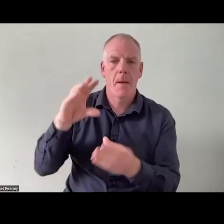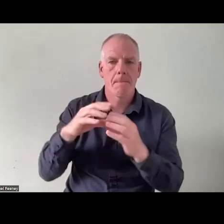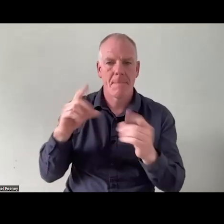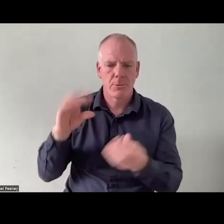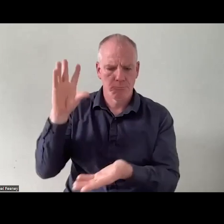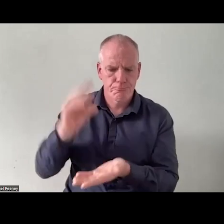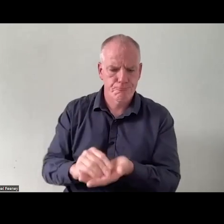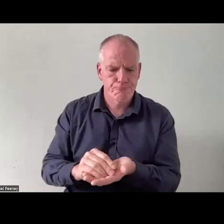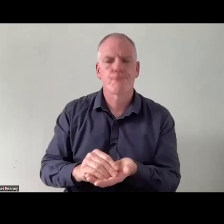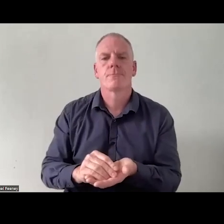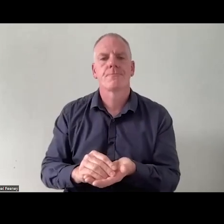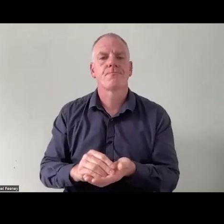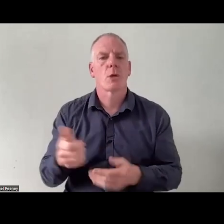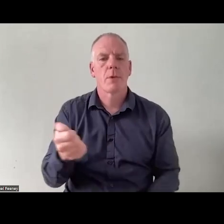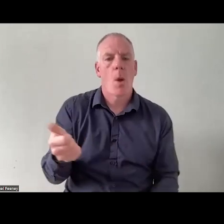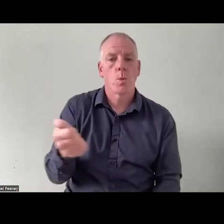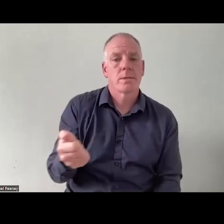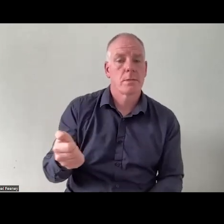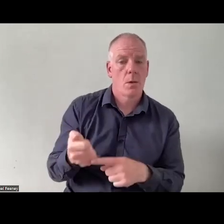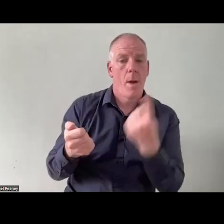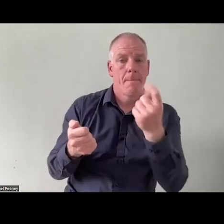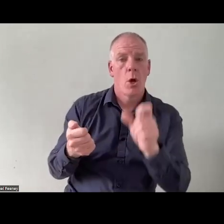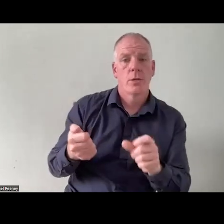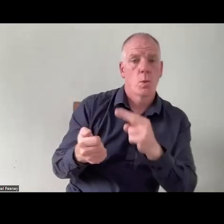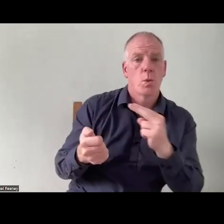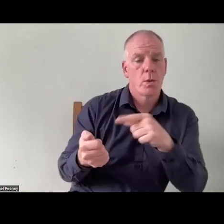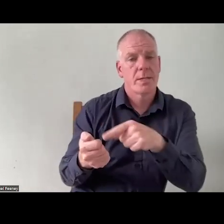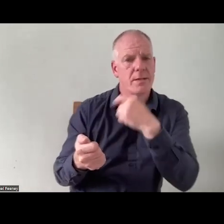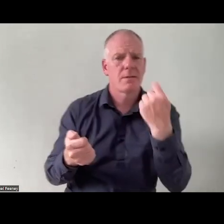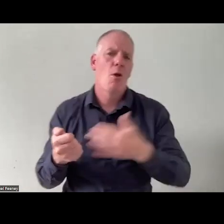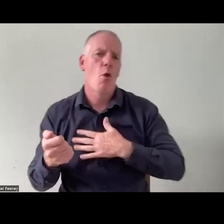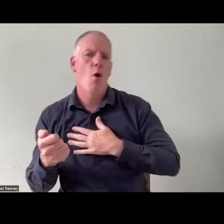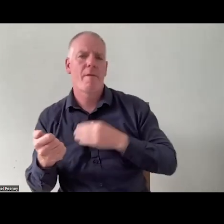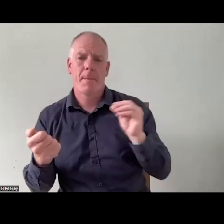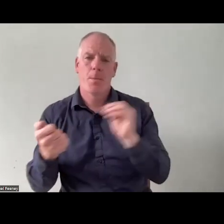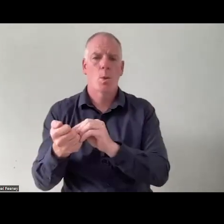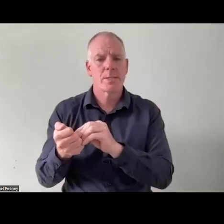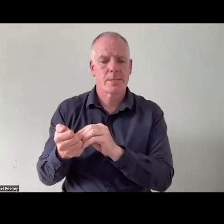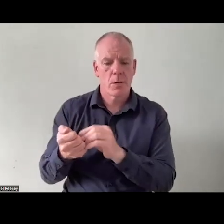The remote control! One particular user tells me that she loves to put one of these codes onto her remote control